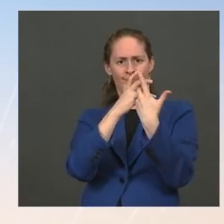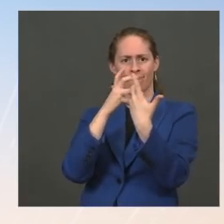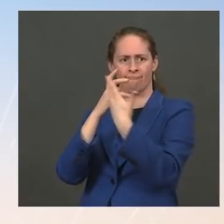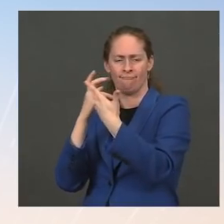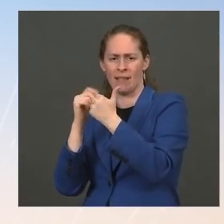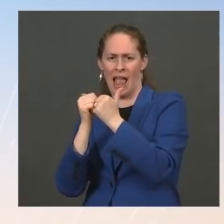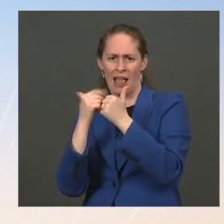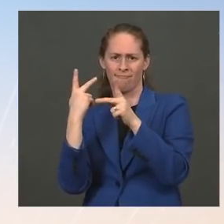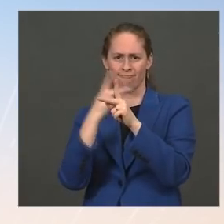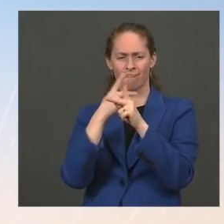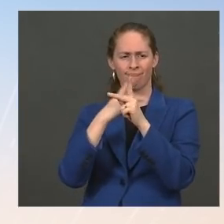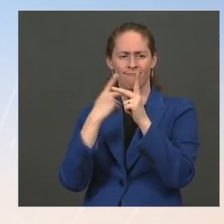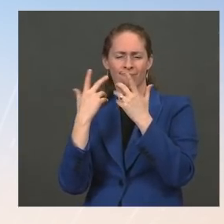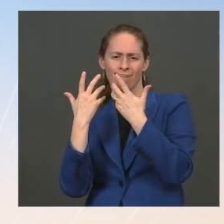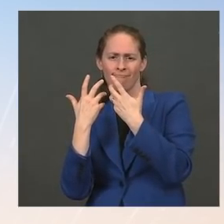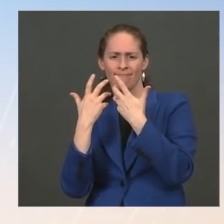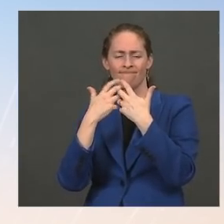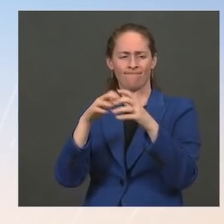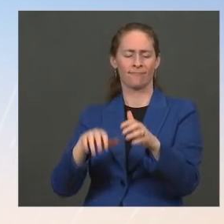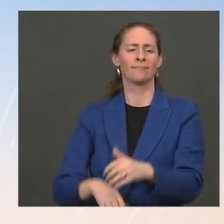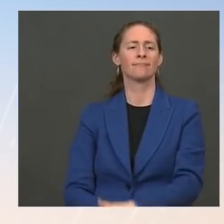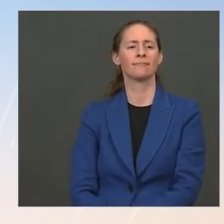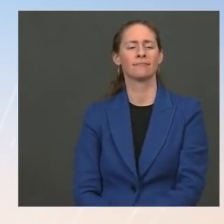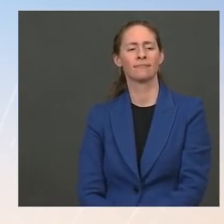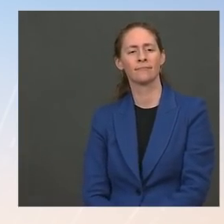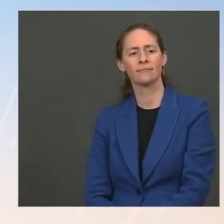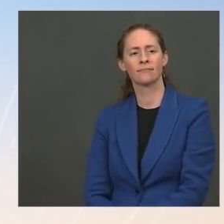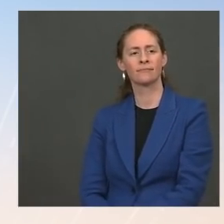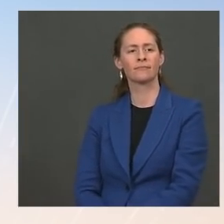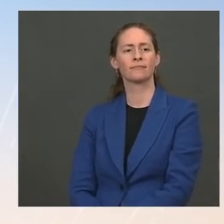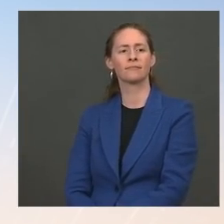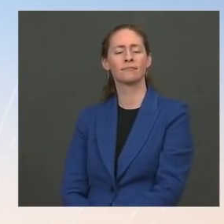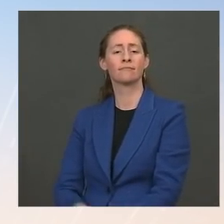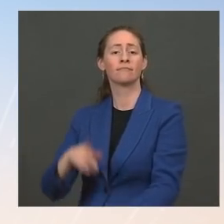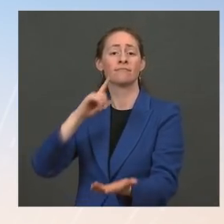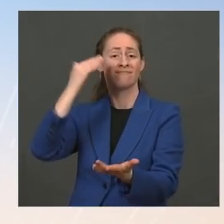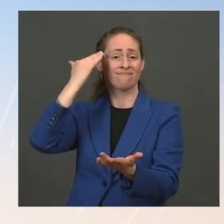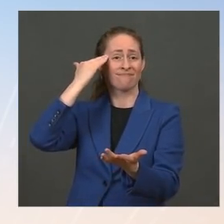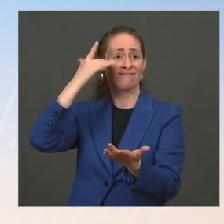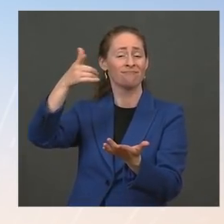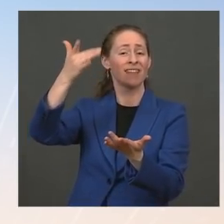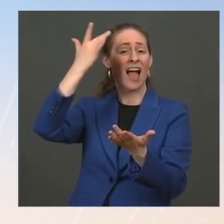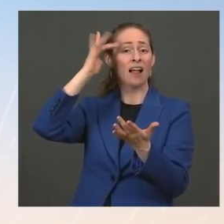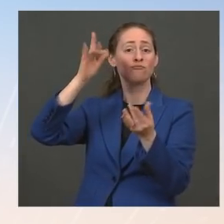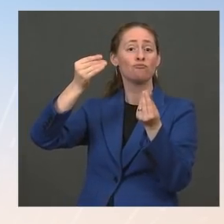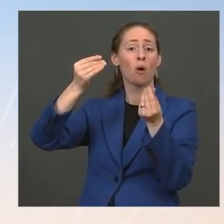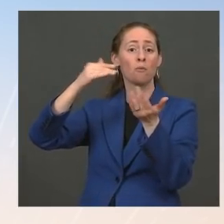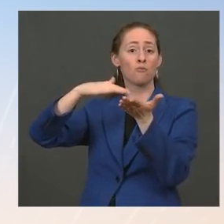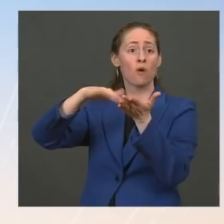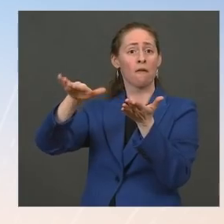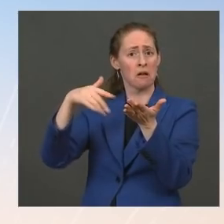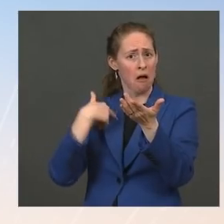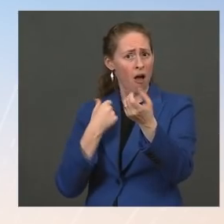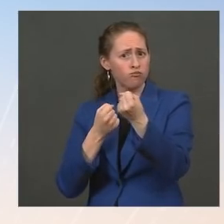something that Ambassador Tai is in the lead on -- and we are continuing to provide know-how and support,